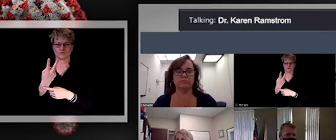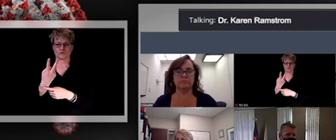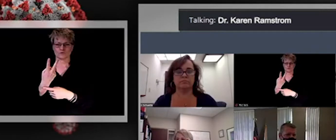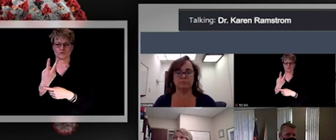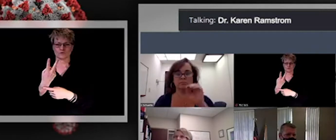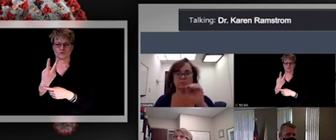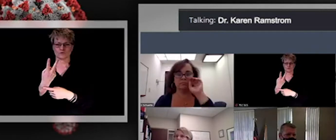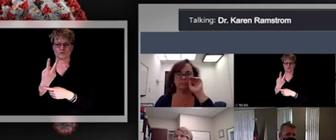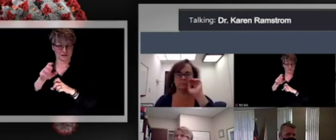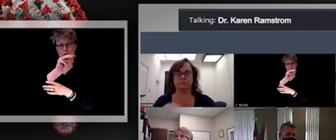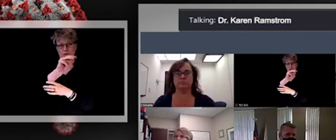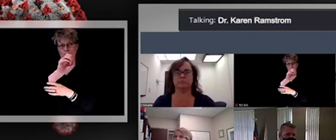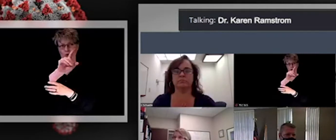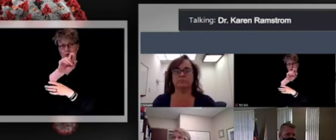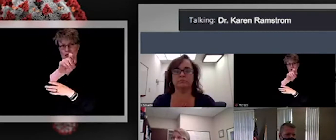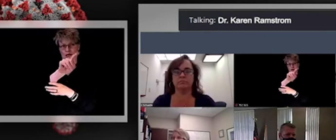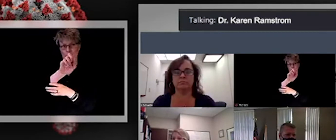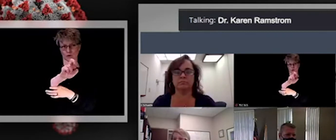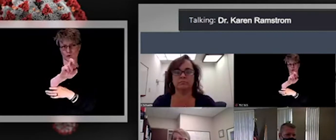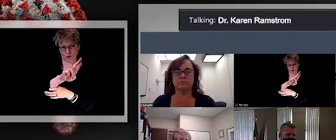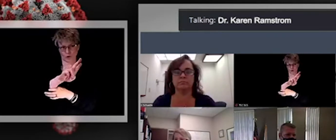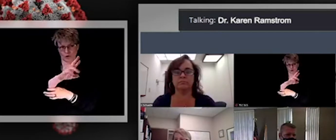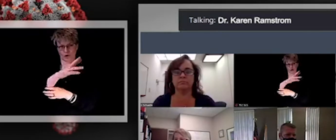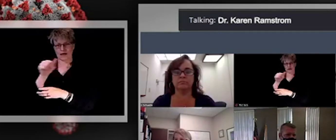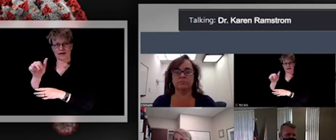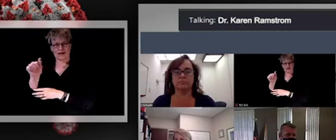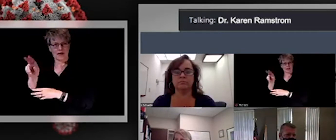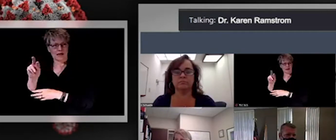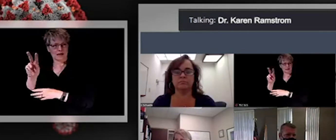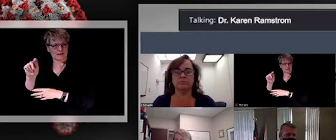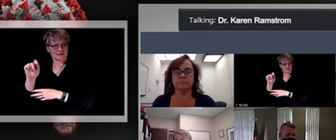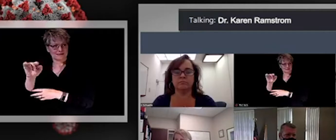and antigen tests. The antigen tests are still coming along, so I'm not going to focus on